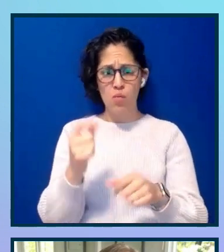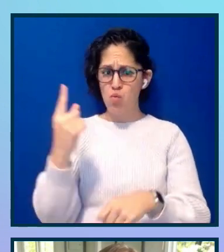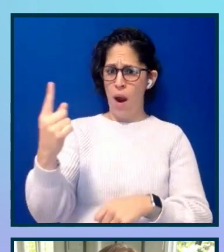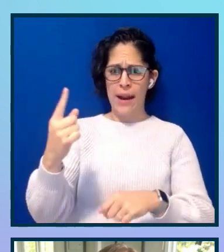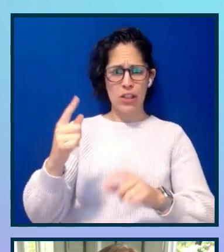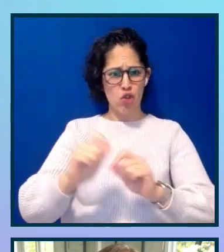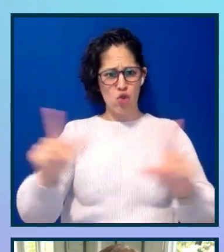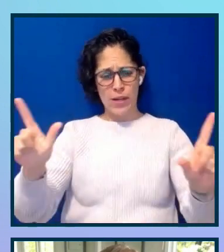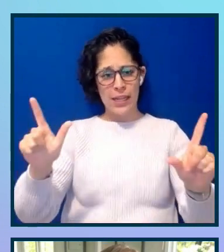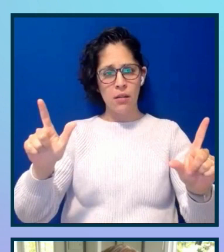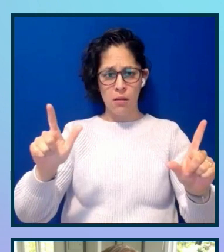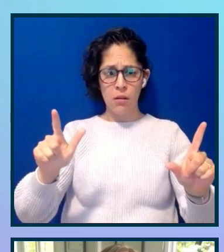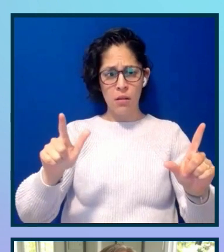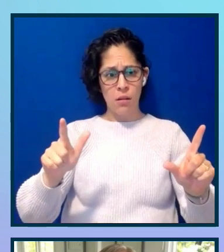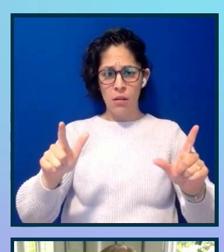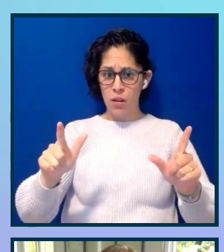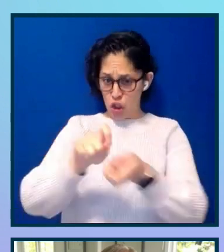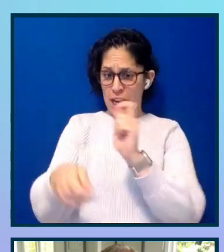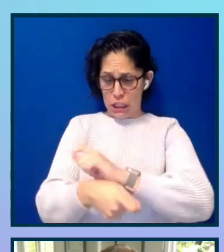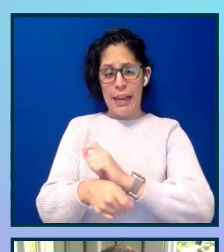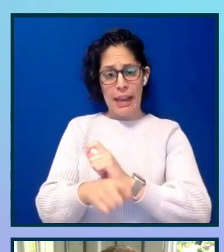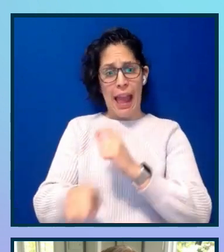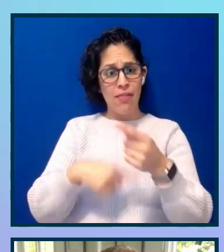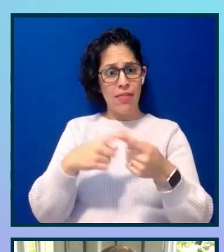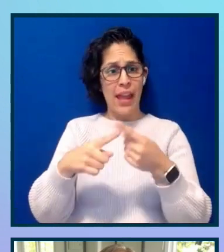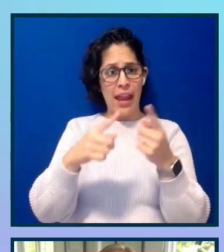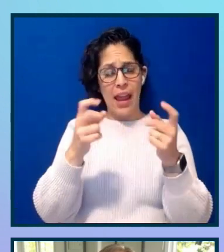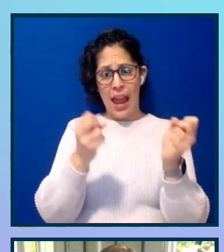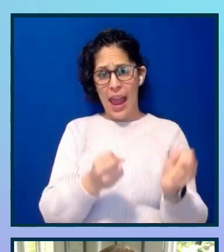exporting that, okay,